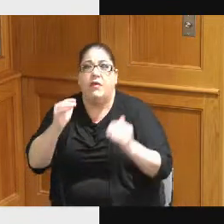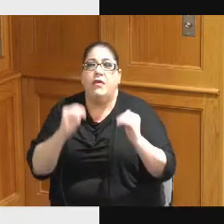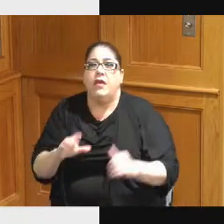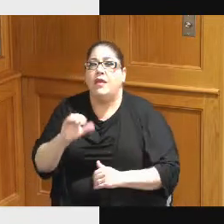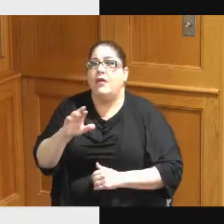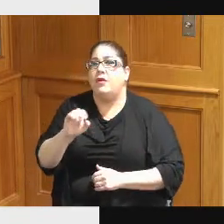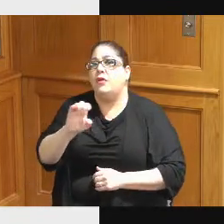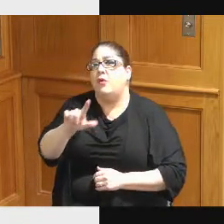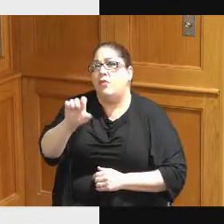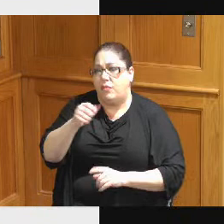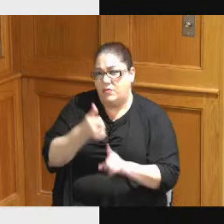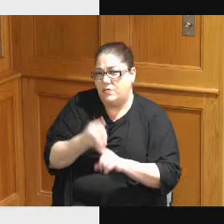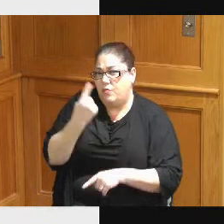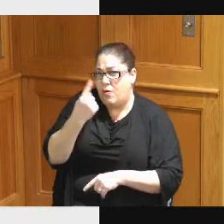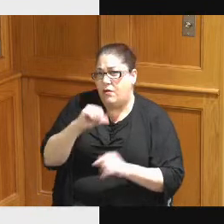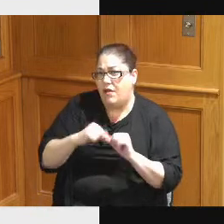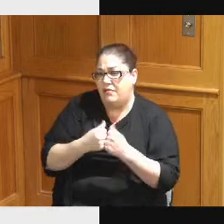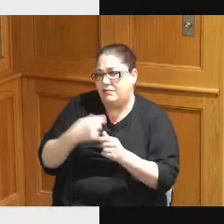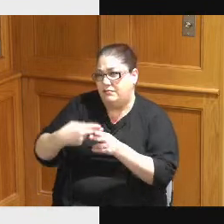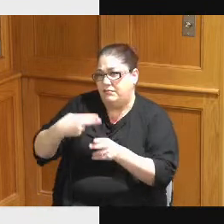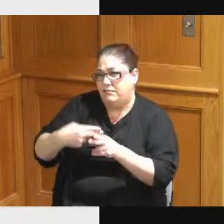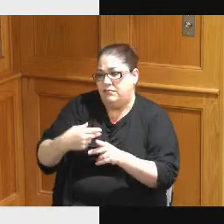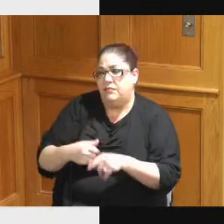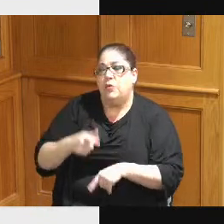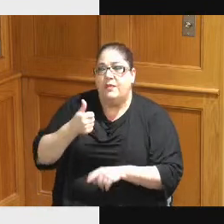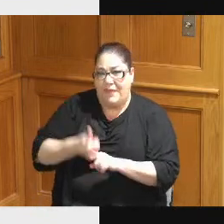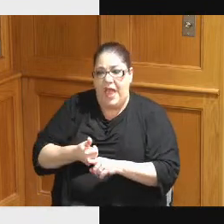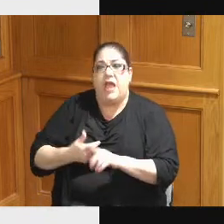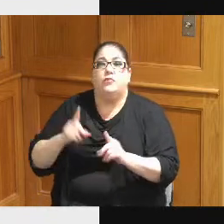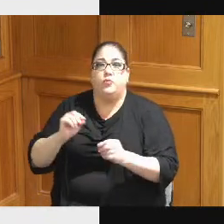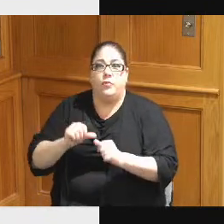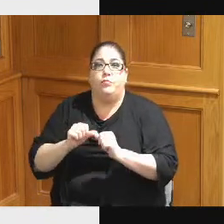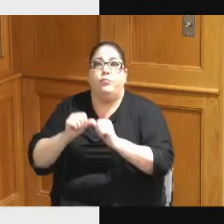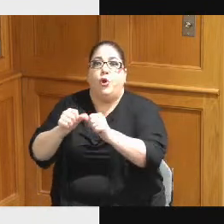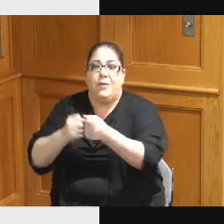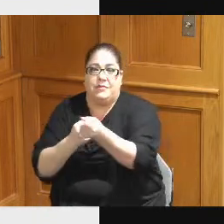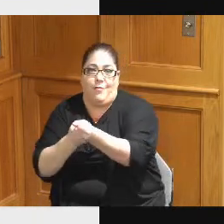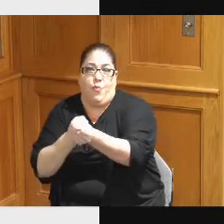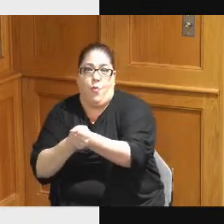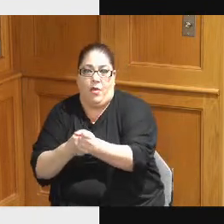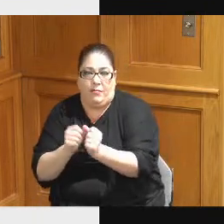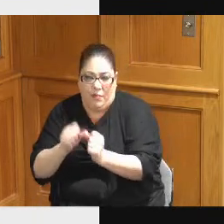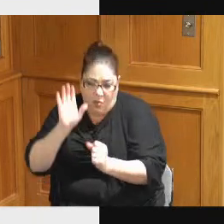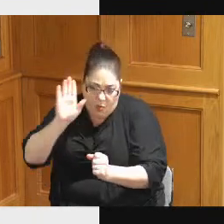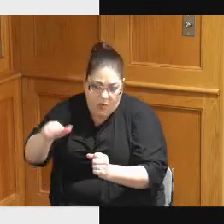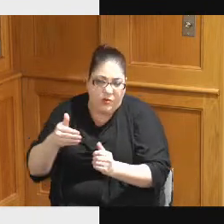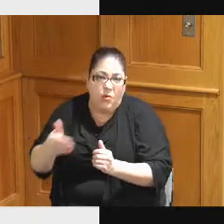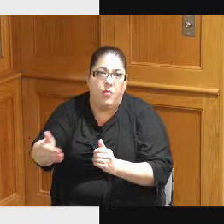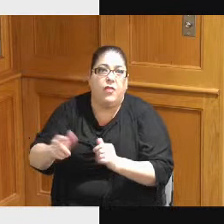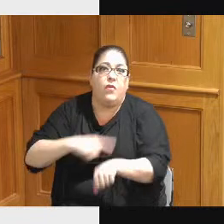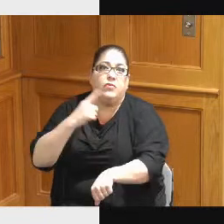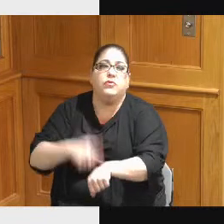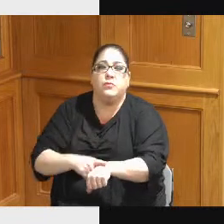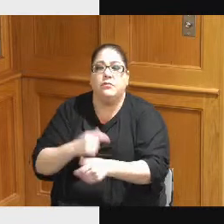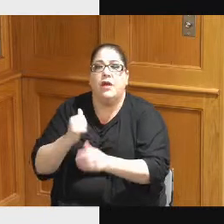funding to all of them to run permanent Supportive Housing Programs then on this visual I always have